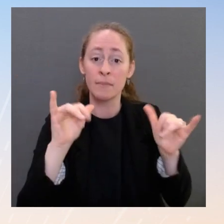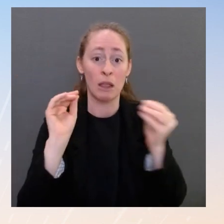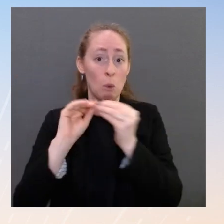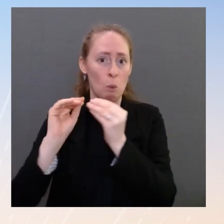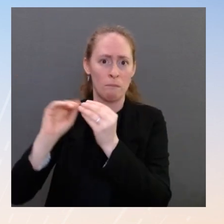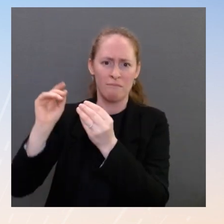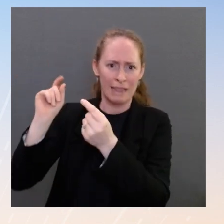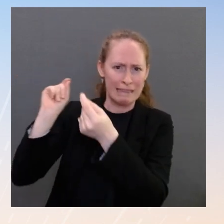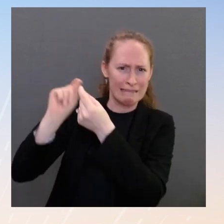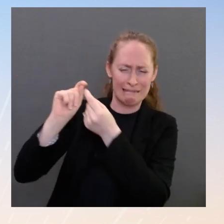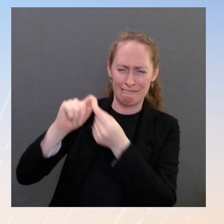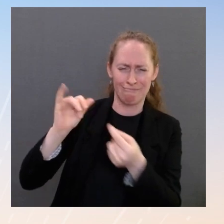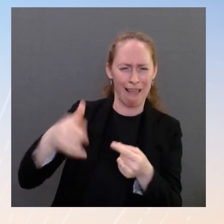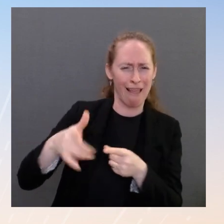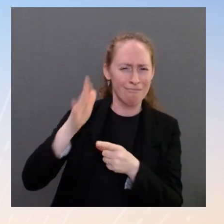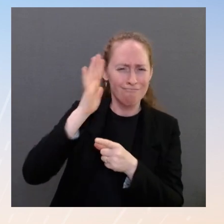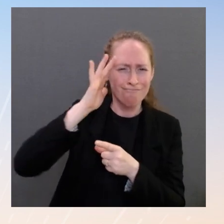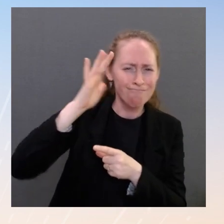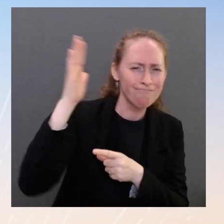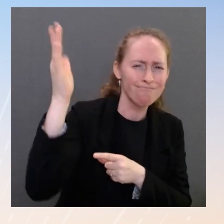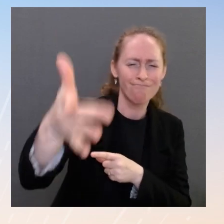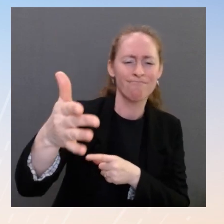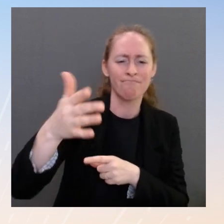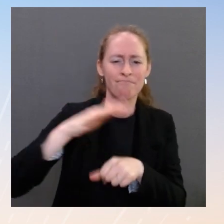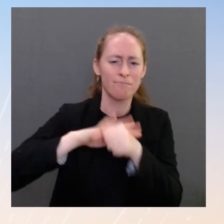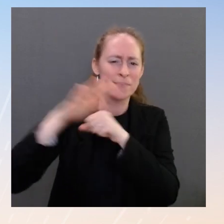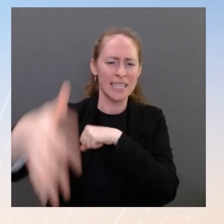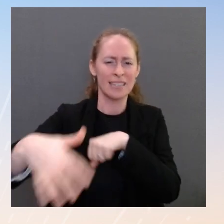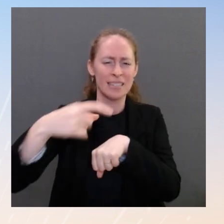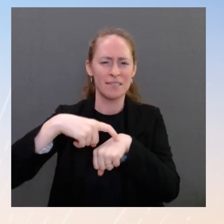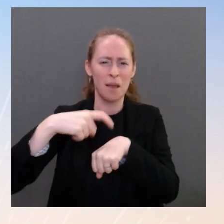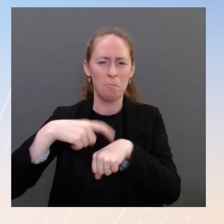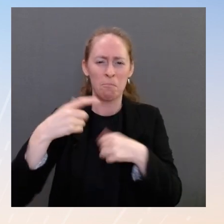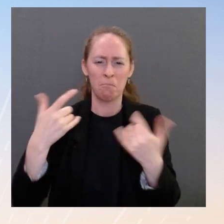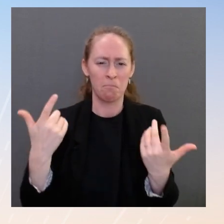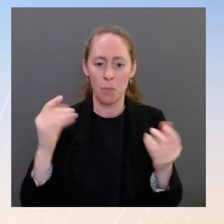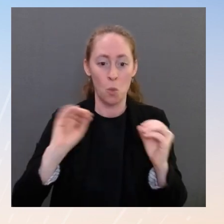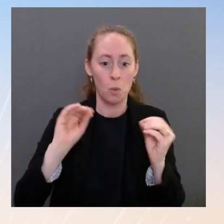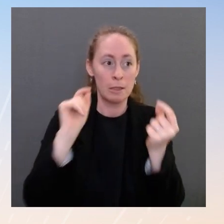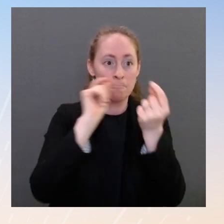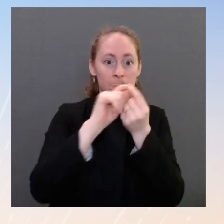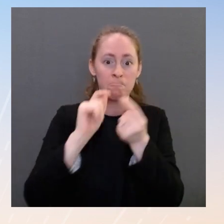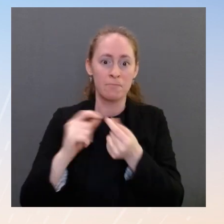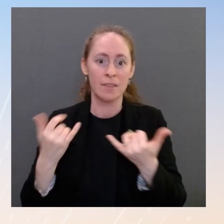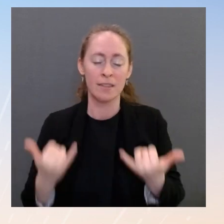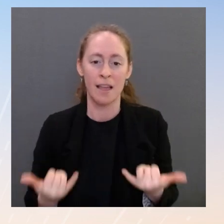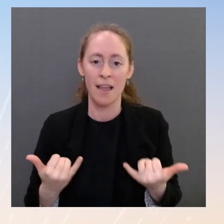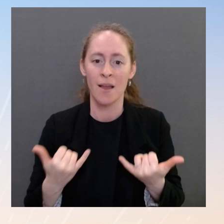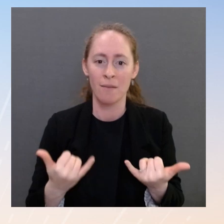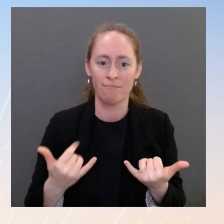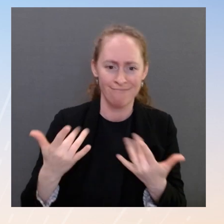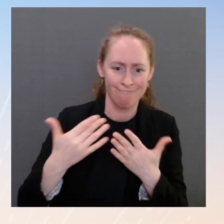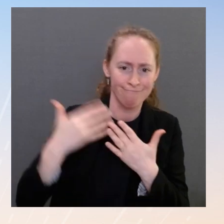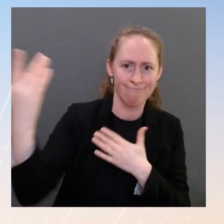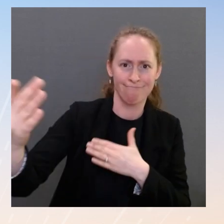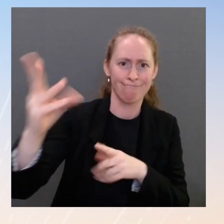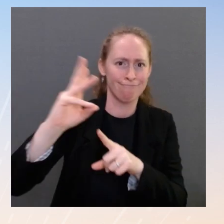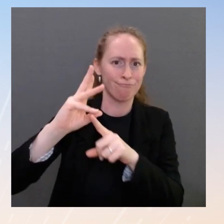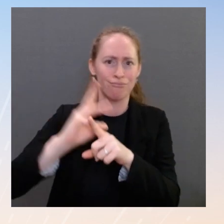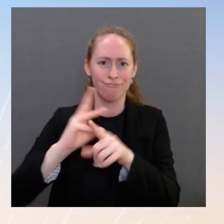Typically, the President does attend, but I don't have anything to confirm about a trip six months away at this point. The Press: Just a quick one on Ukraine. There's been questions about why the U.S.